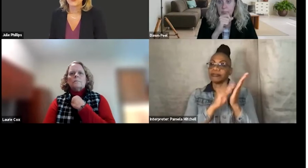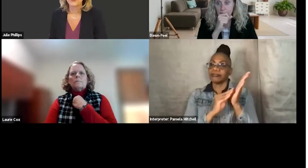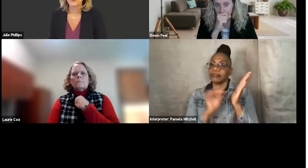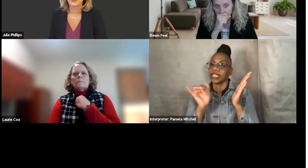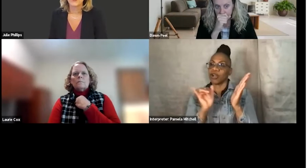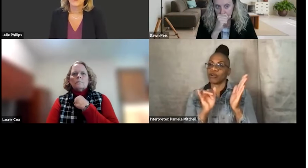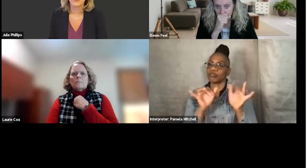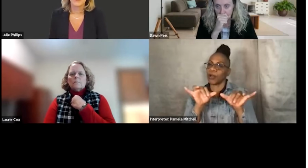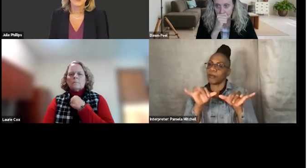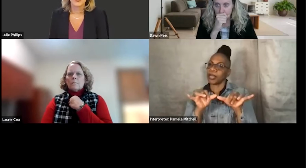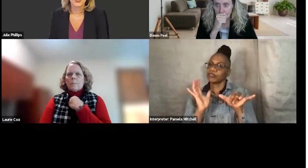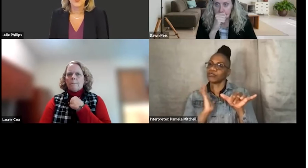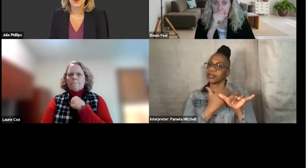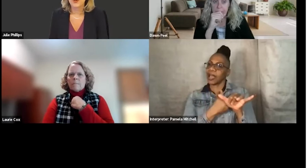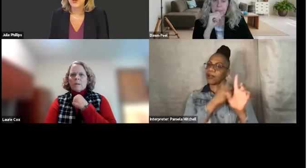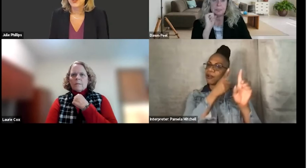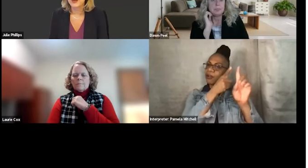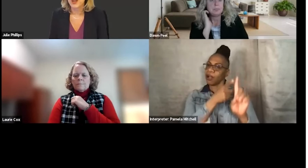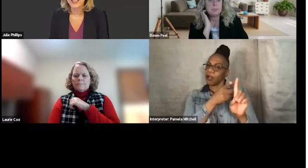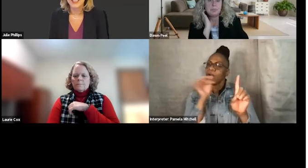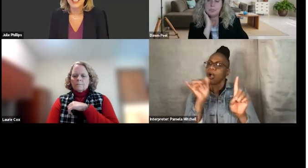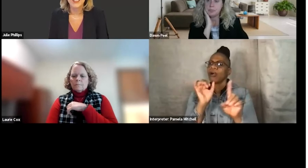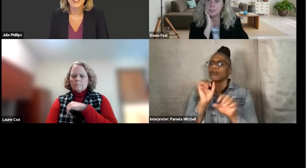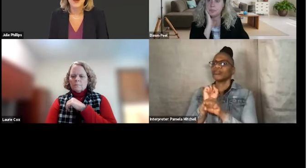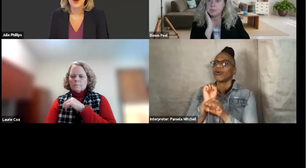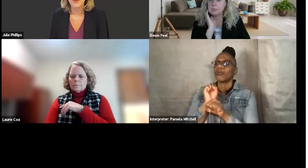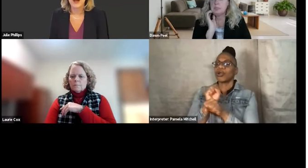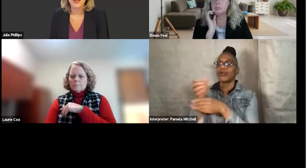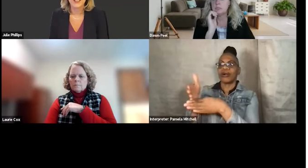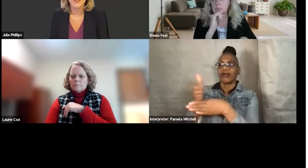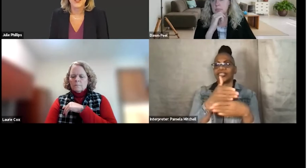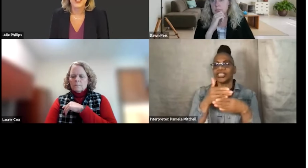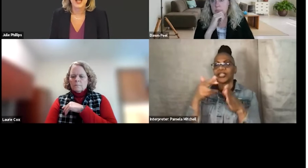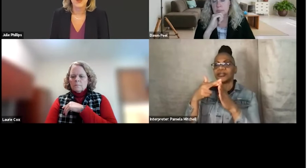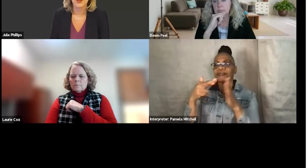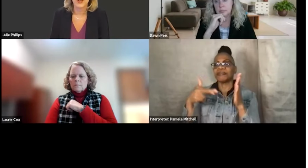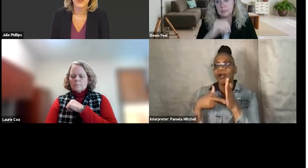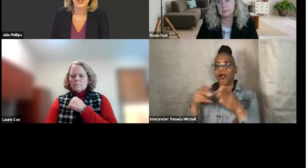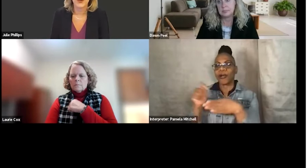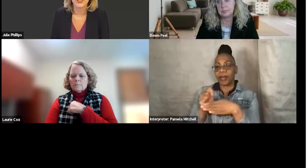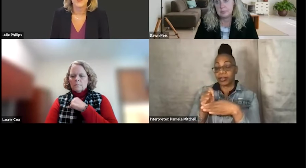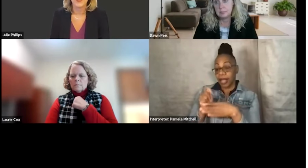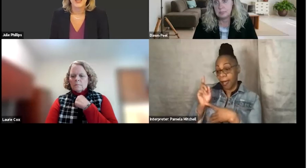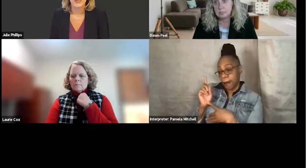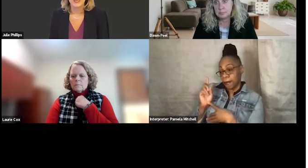We're also working on shared protocols and practices, and in a moment, I'm gonna give you an example of one of those.